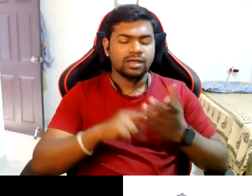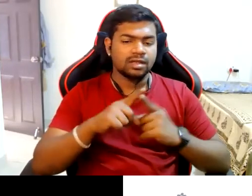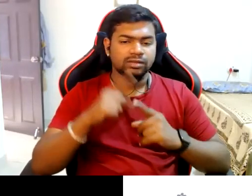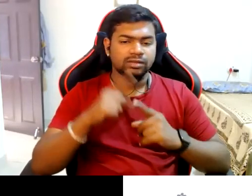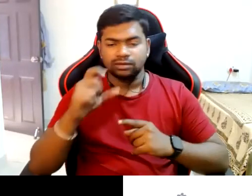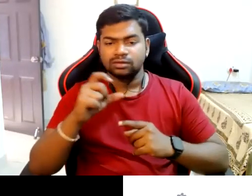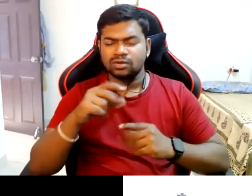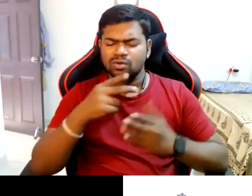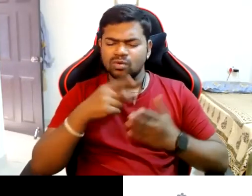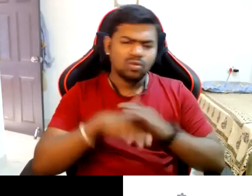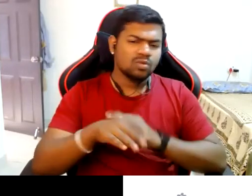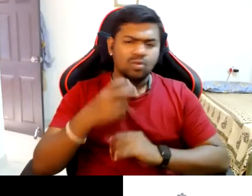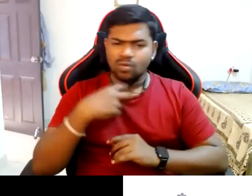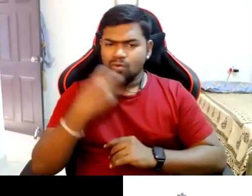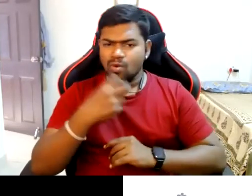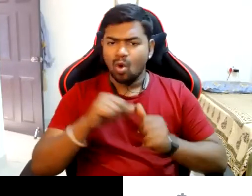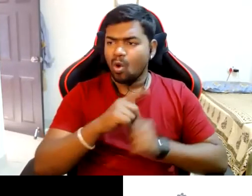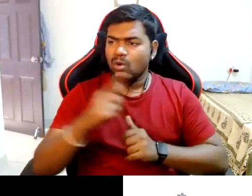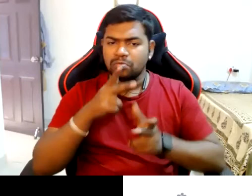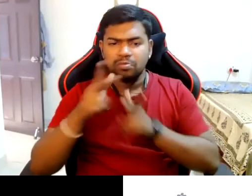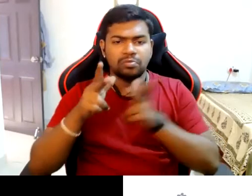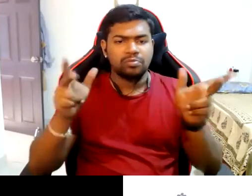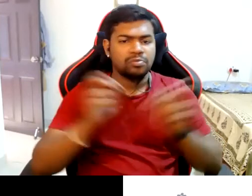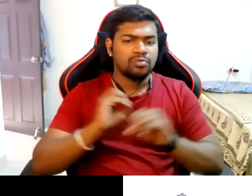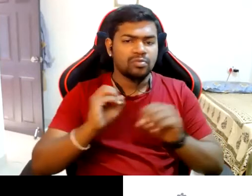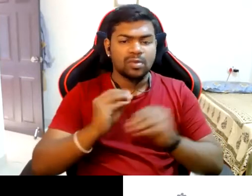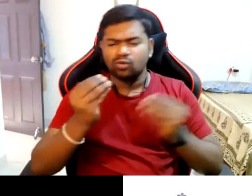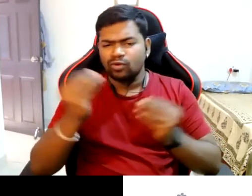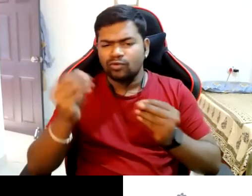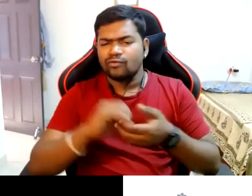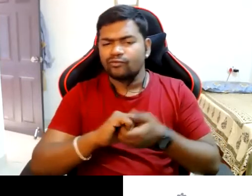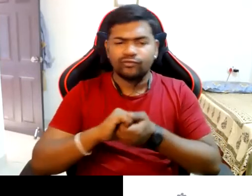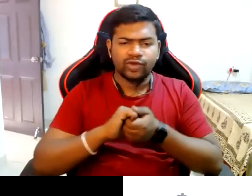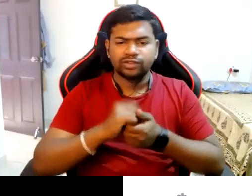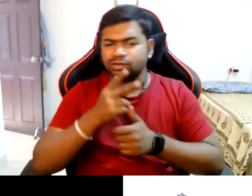And I did not tell everyone i only told few of my friend.